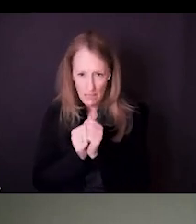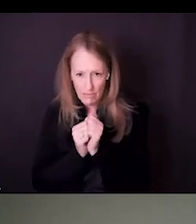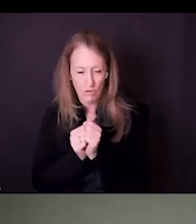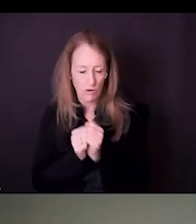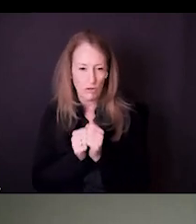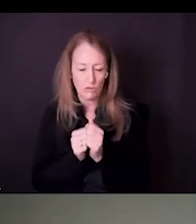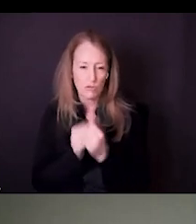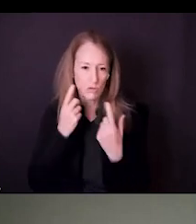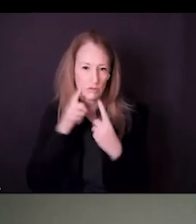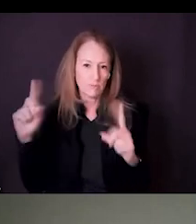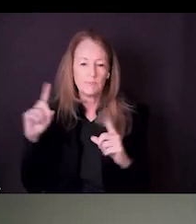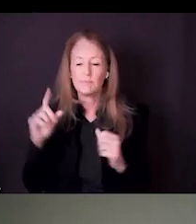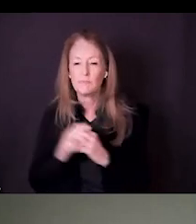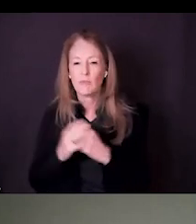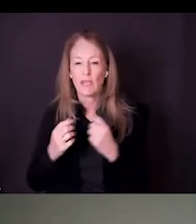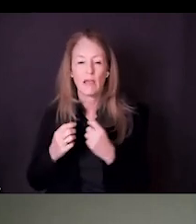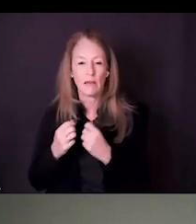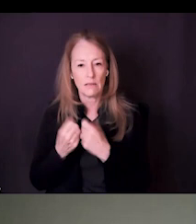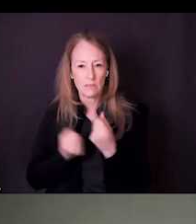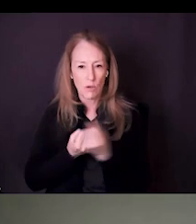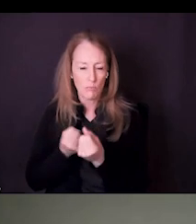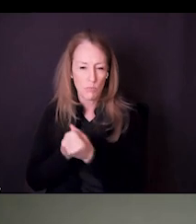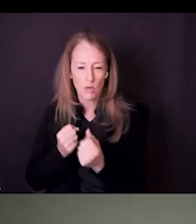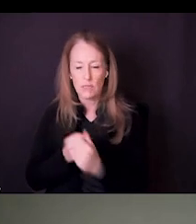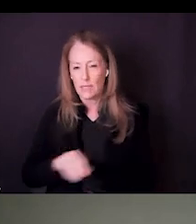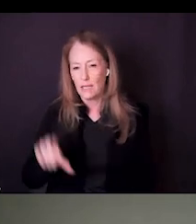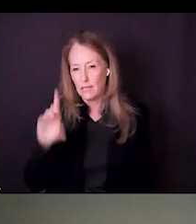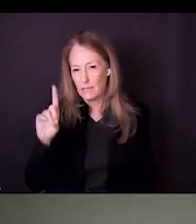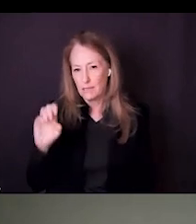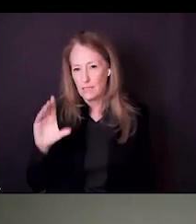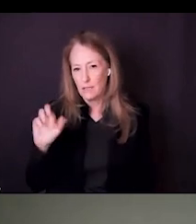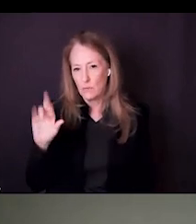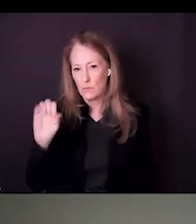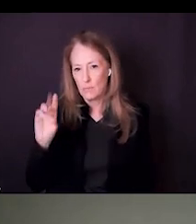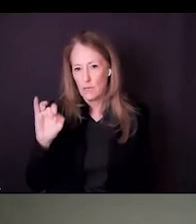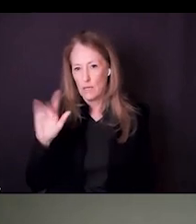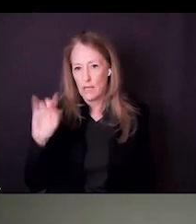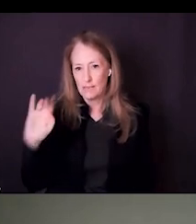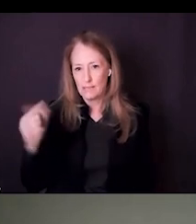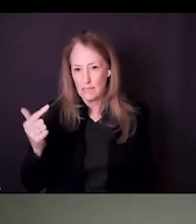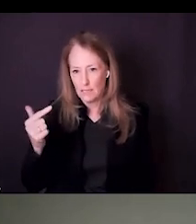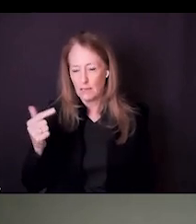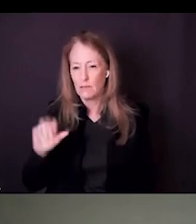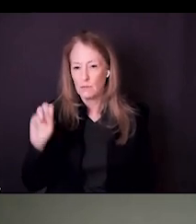DECRIMINALIZATION OF SUICIDE. BUT THERE WILL BE LOTS --